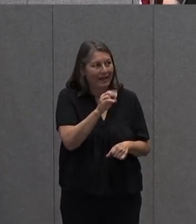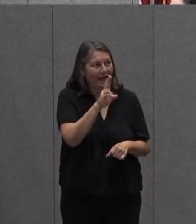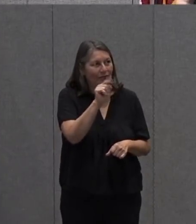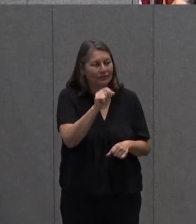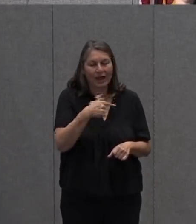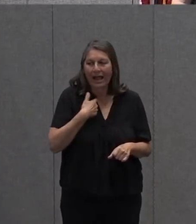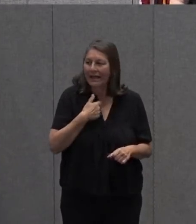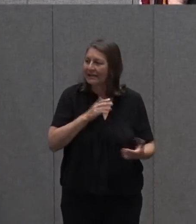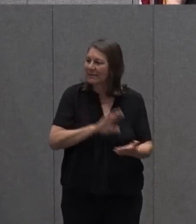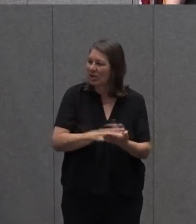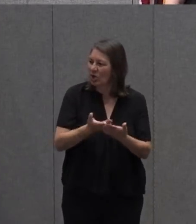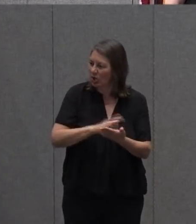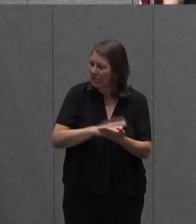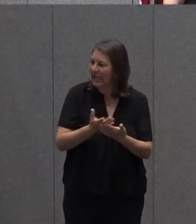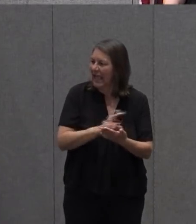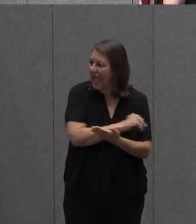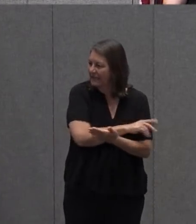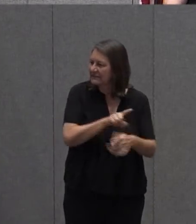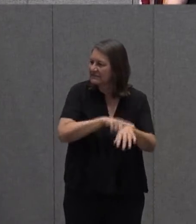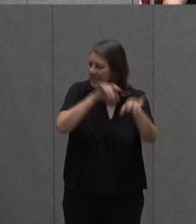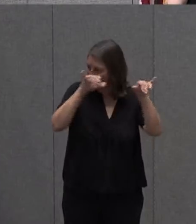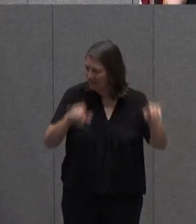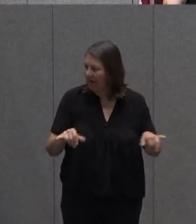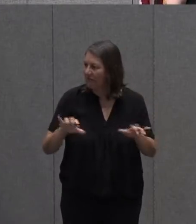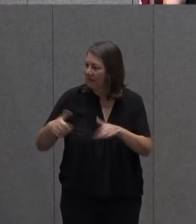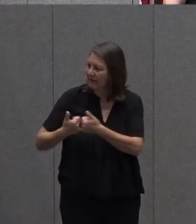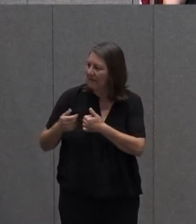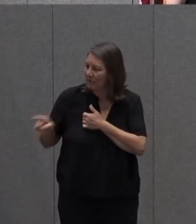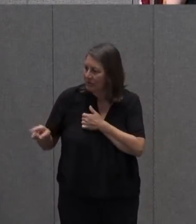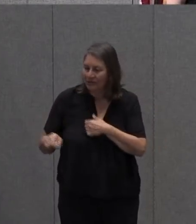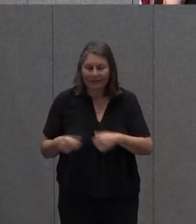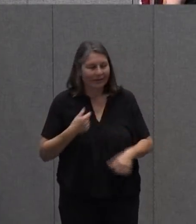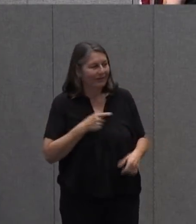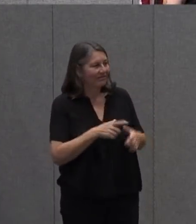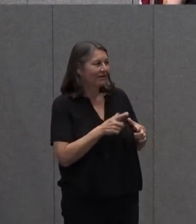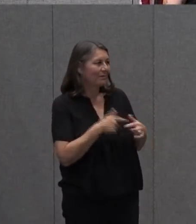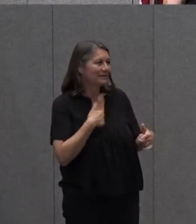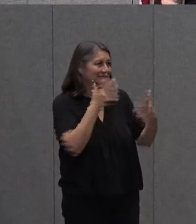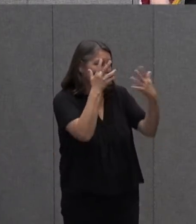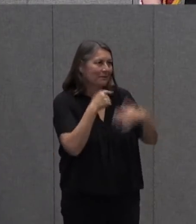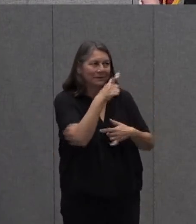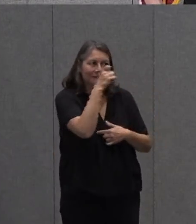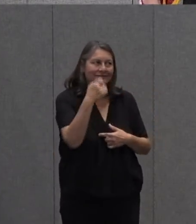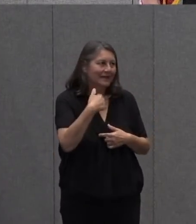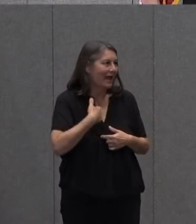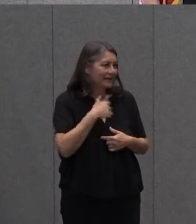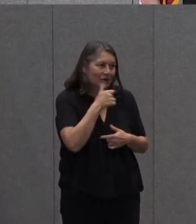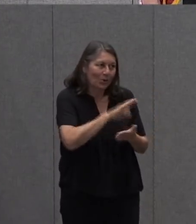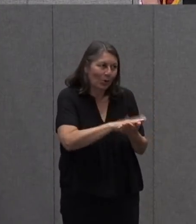Oh my gosh. Oh, she cooks. Then I'd be sad because I don't cook. So I'd be like, what are you cooking?